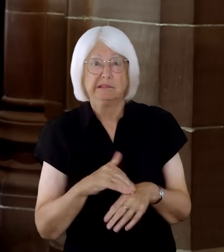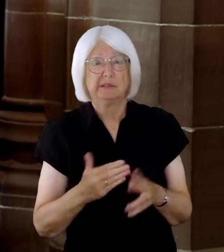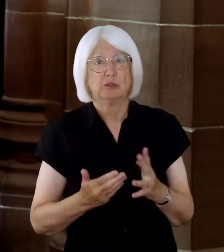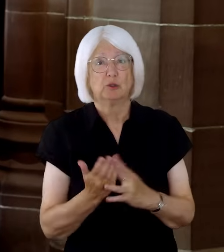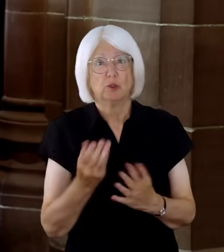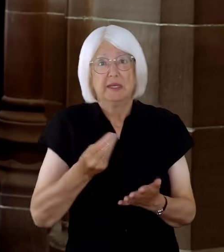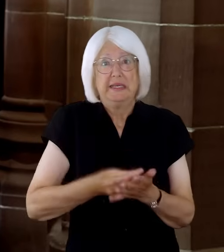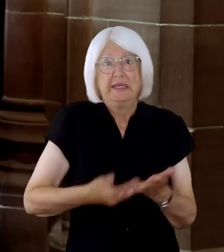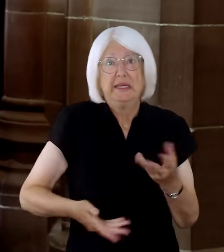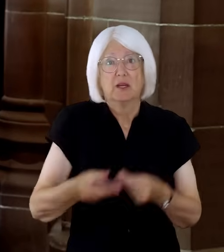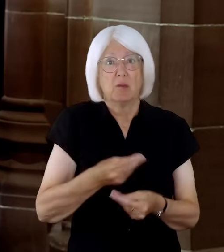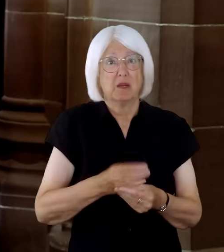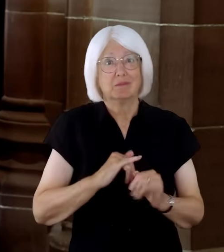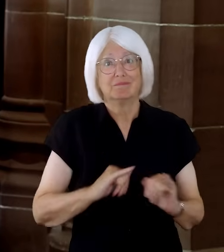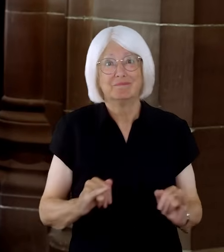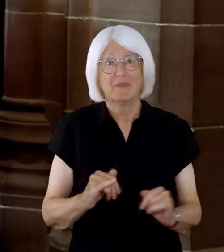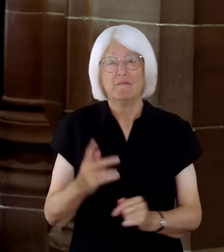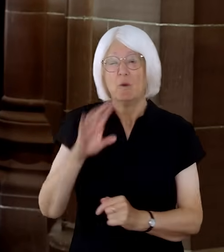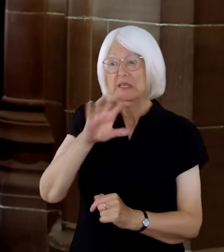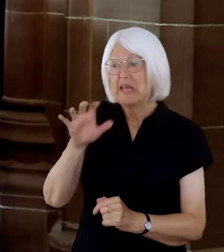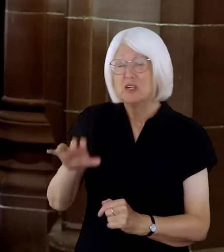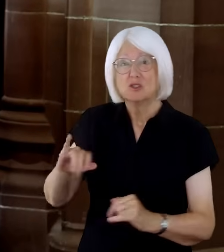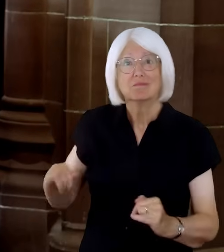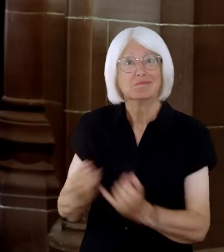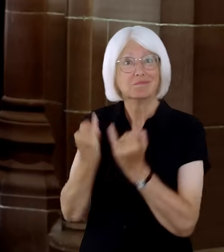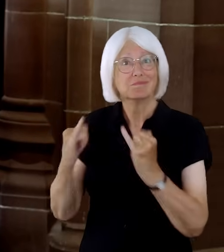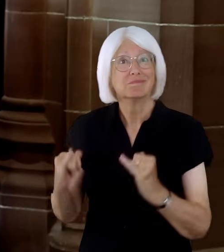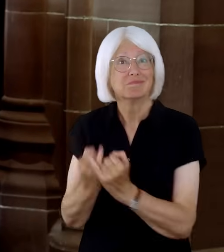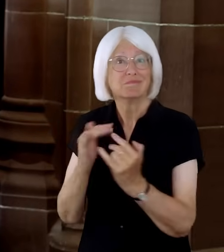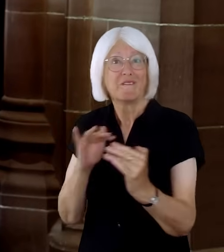for nations torn apart by human violence or devastated